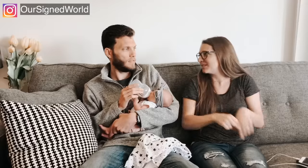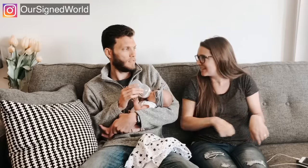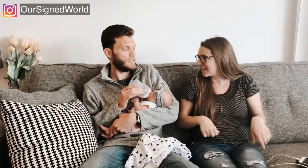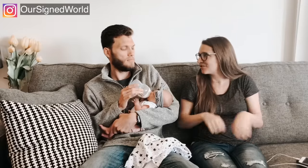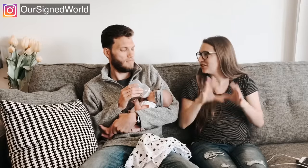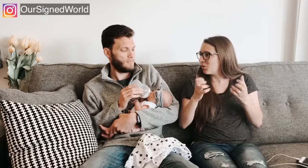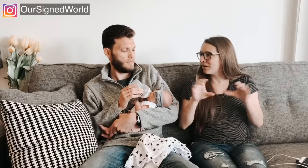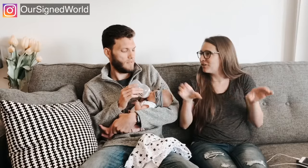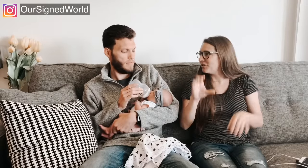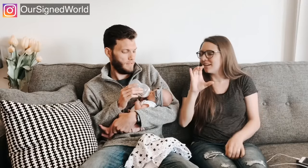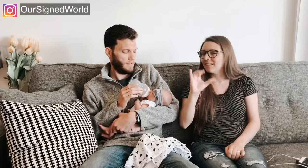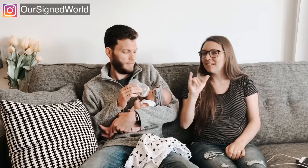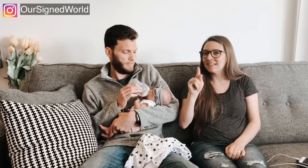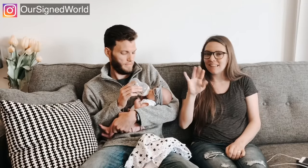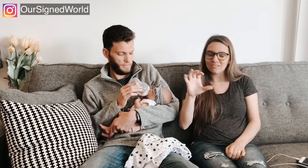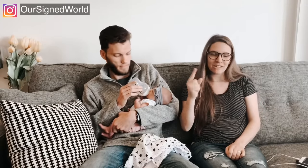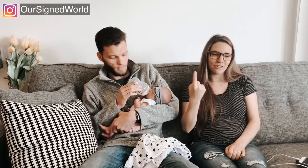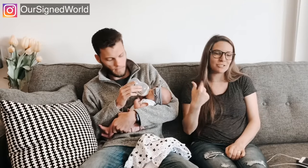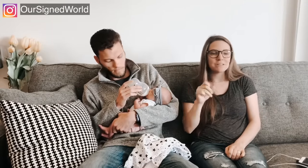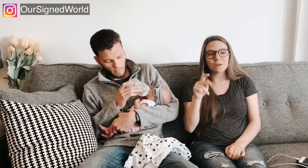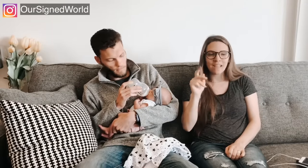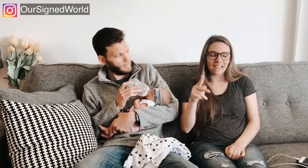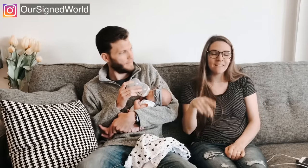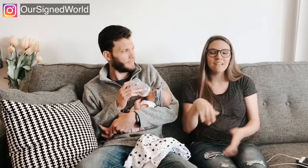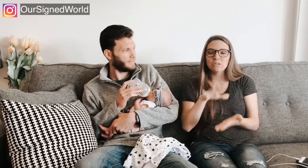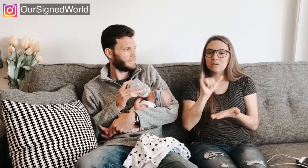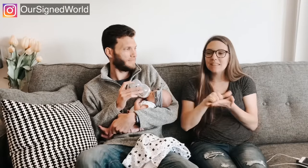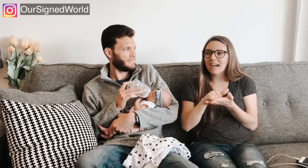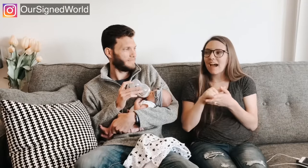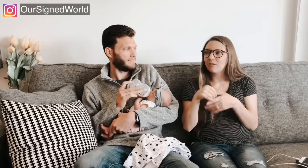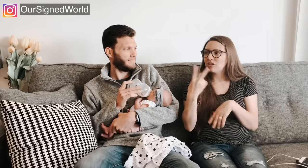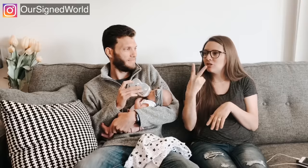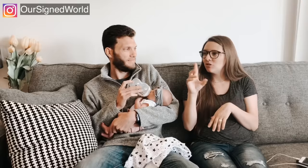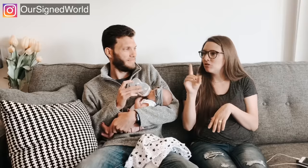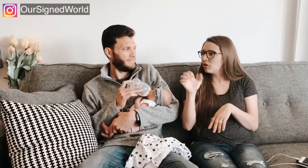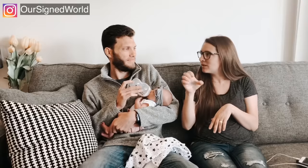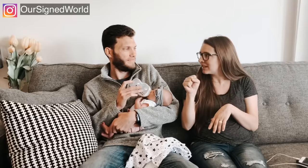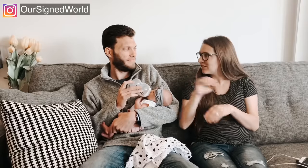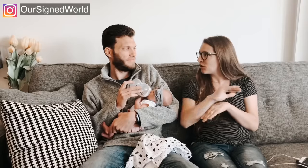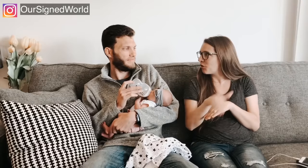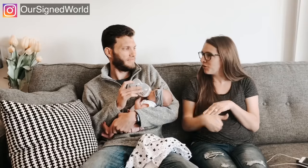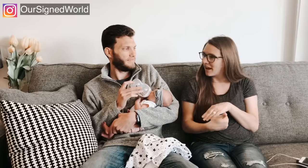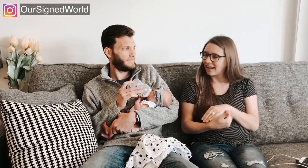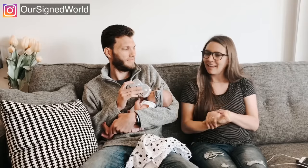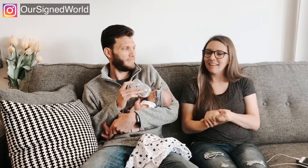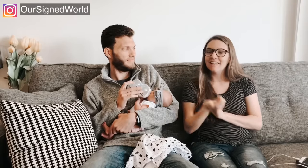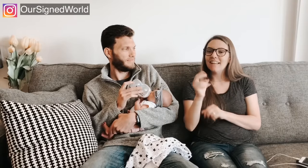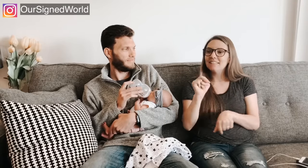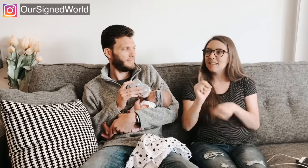c-section. You want to do the Cytotec first. So I said okay. We did that. we did two doses overnight and then